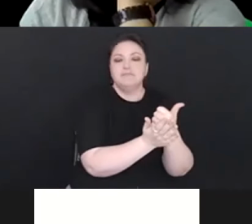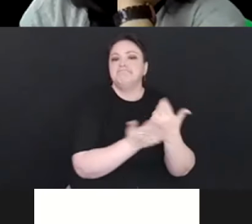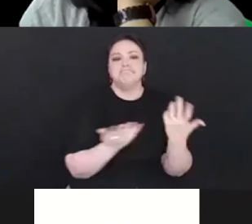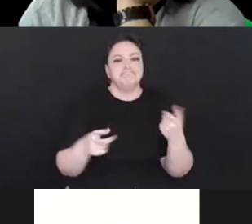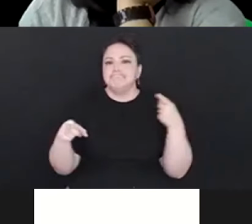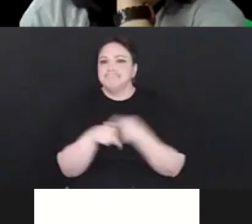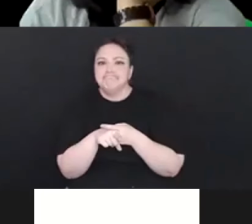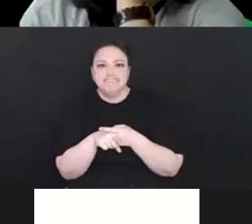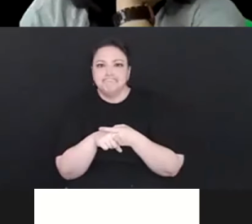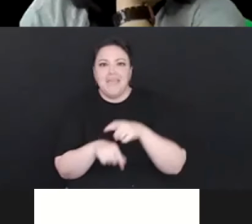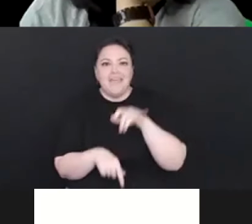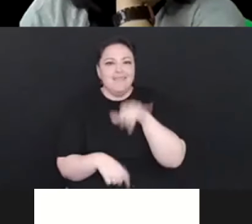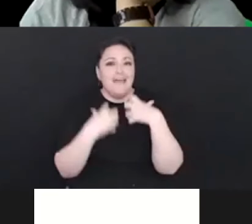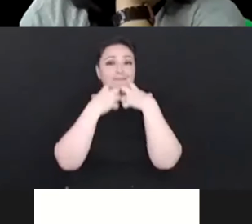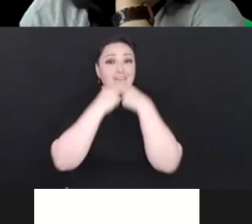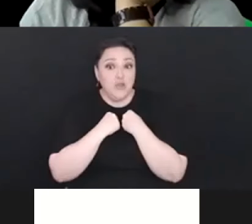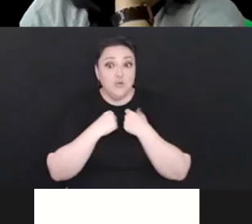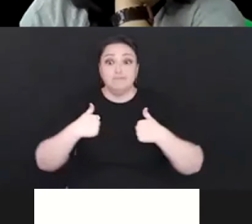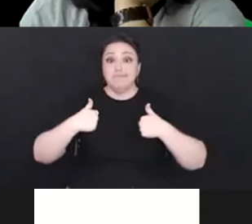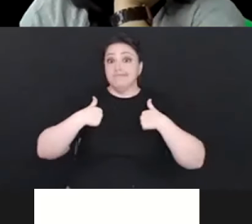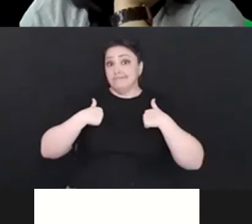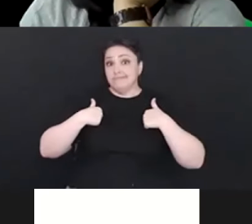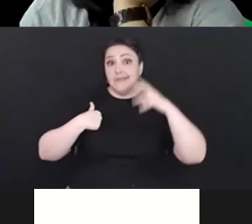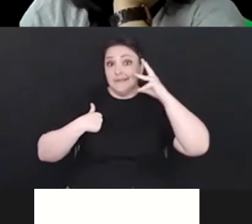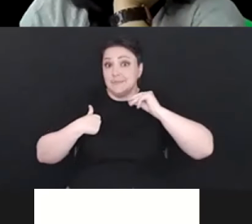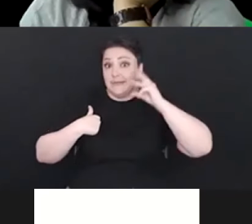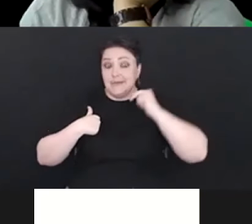someone who has been blind all my life, there have always been things that I'm just not